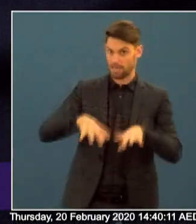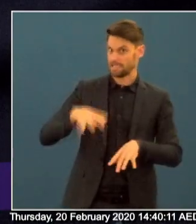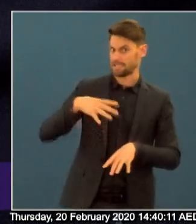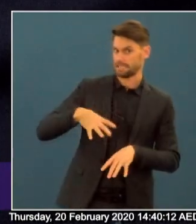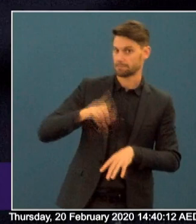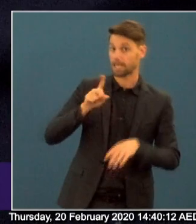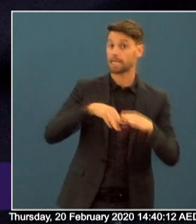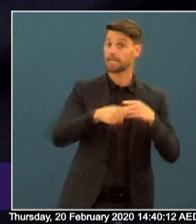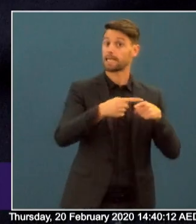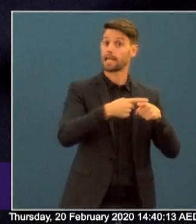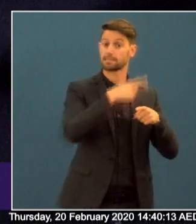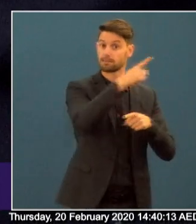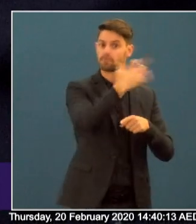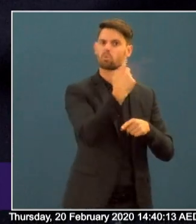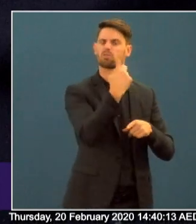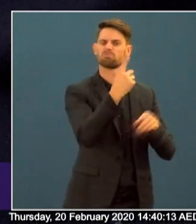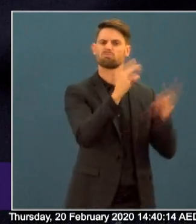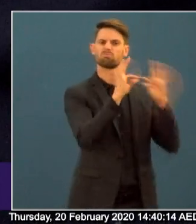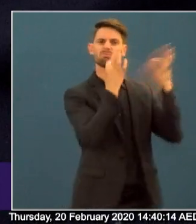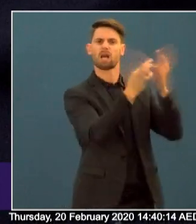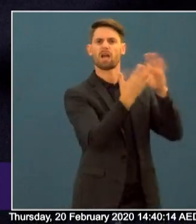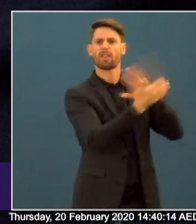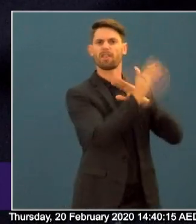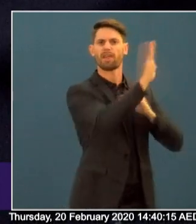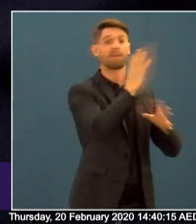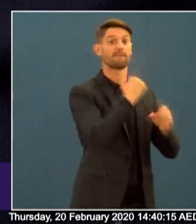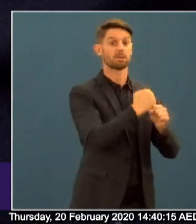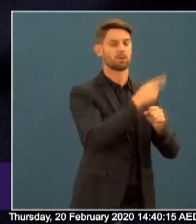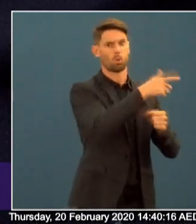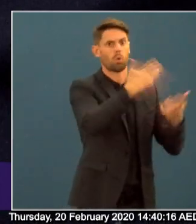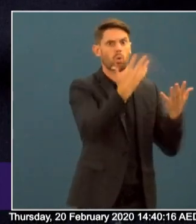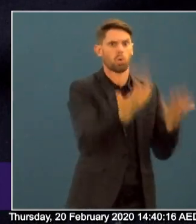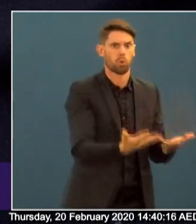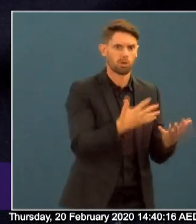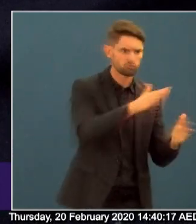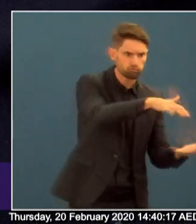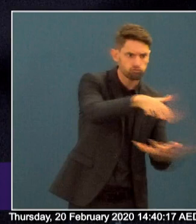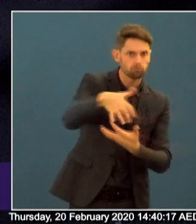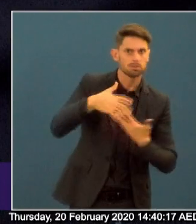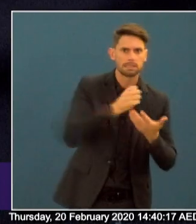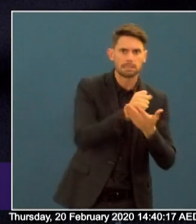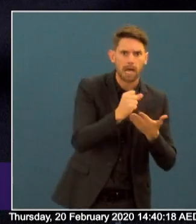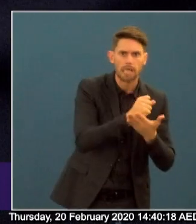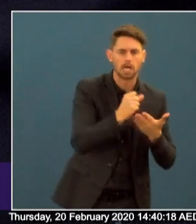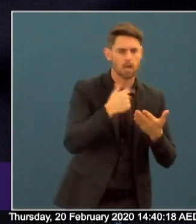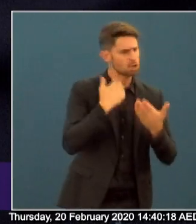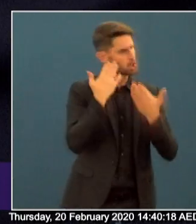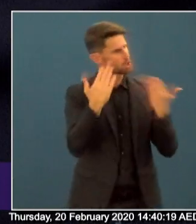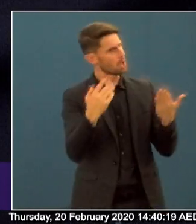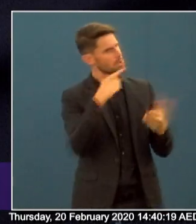that routinely collates and reports on data. I'm not aware of it reporting health economic data,